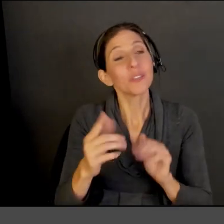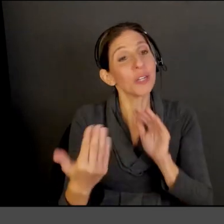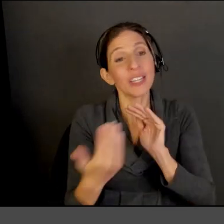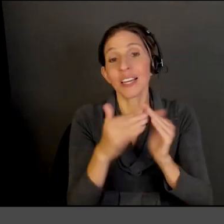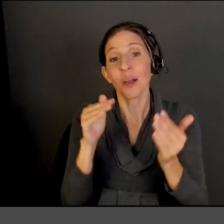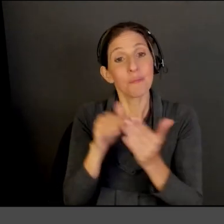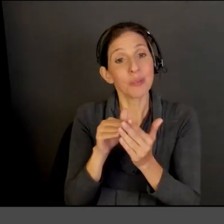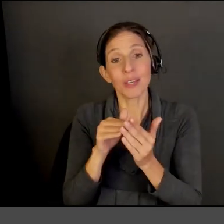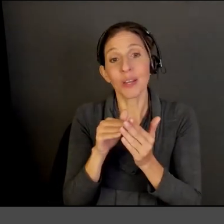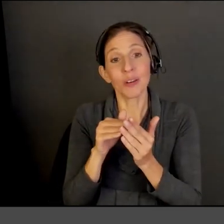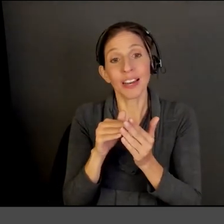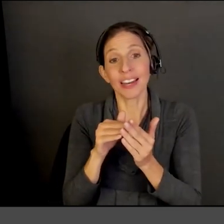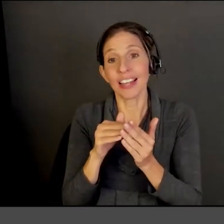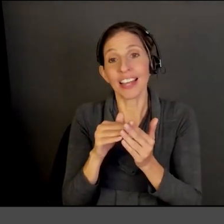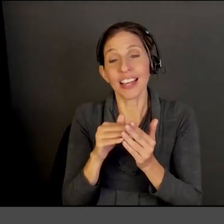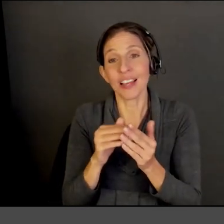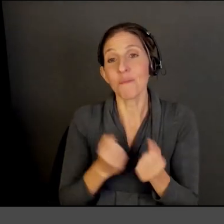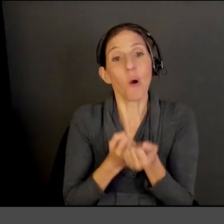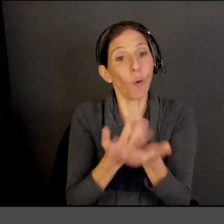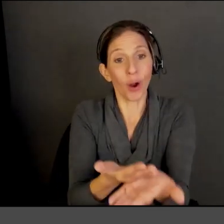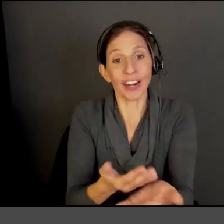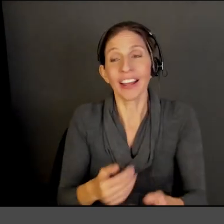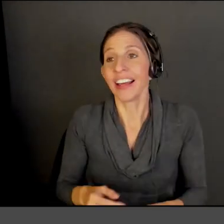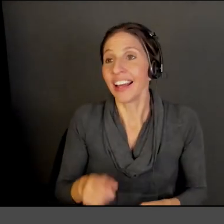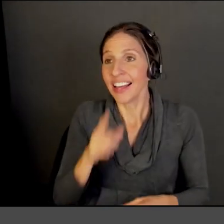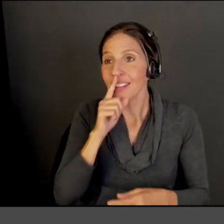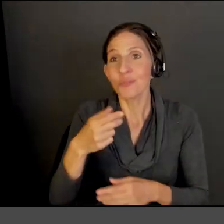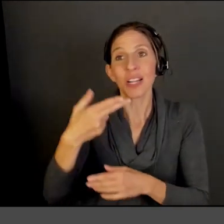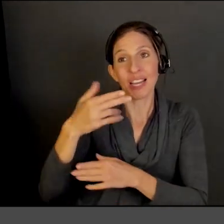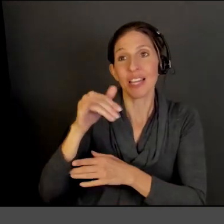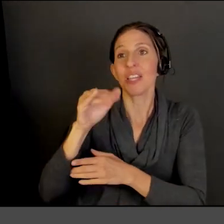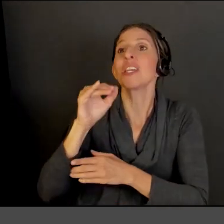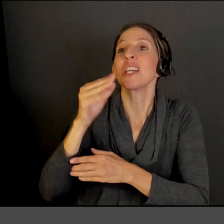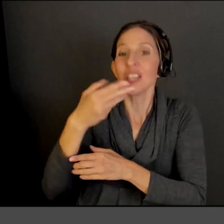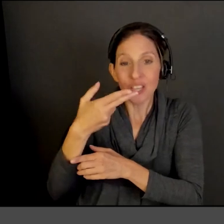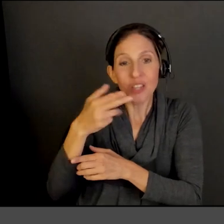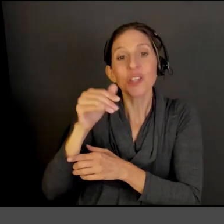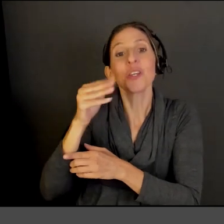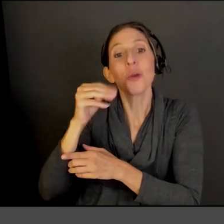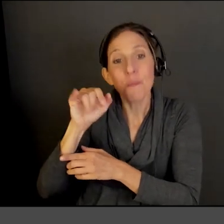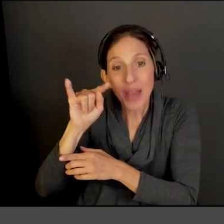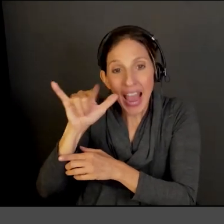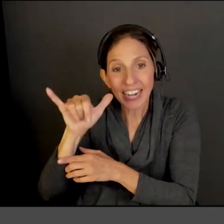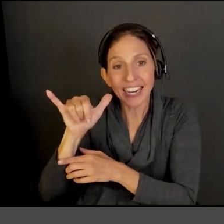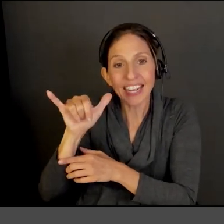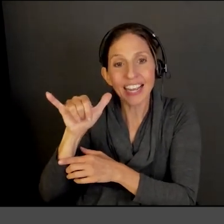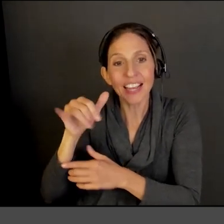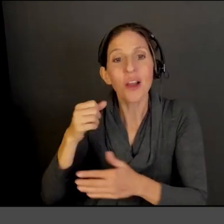IT'S HUMANITY BORN HUMANITIES. DOESN'T NECESSARILY COME FROM A KIND OF TRADITIONAL INSTITUTION,